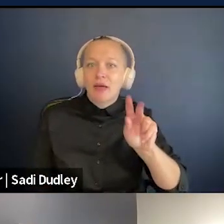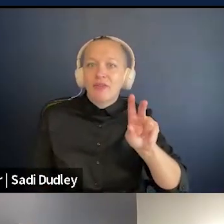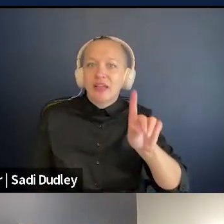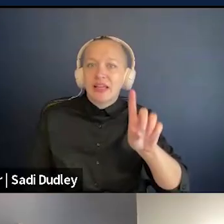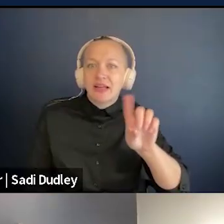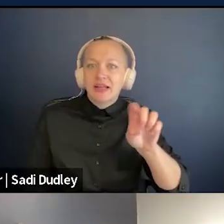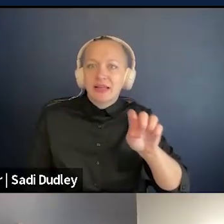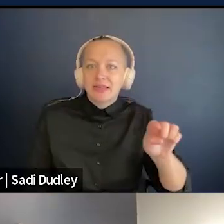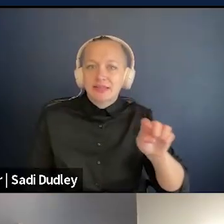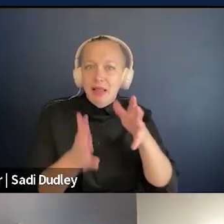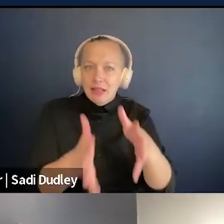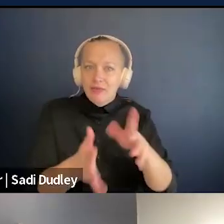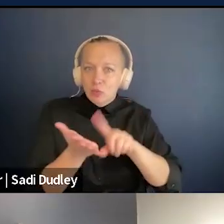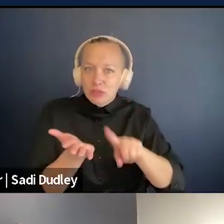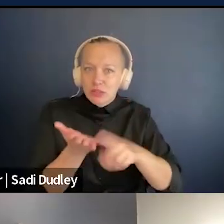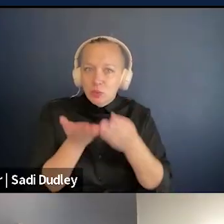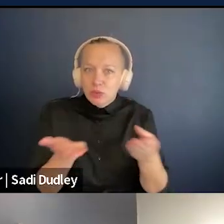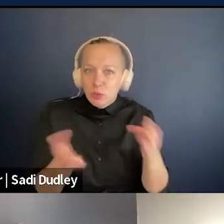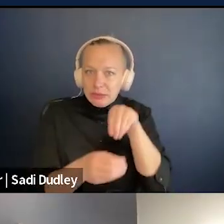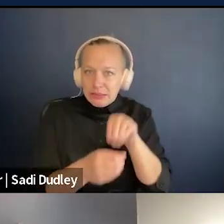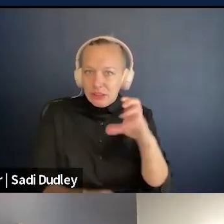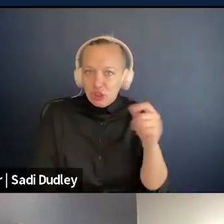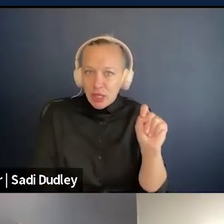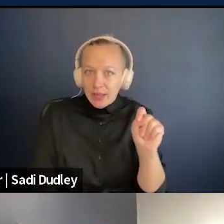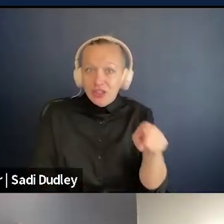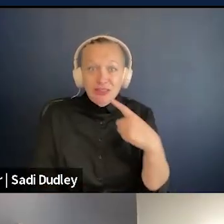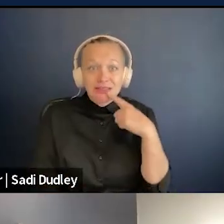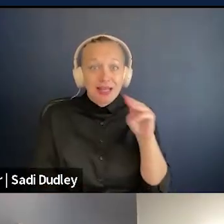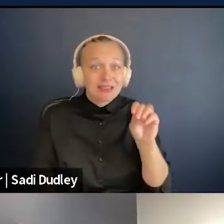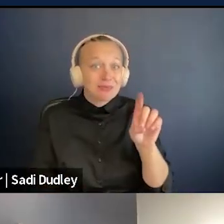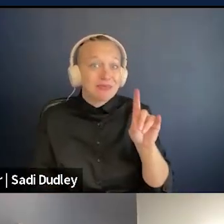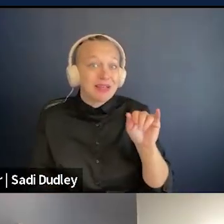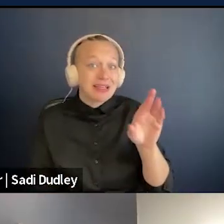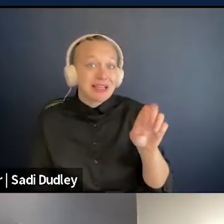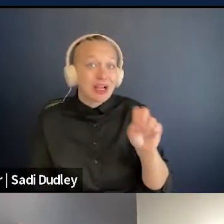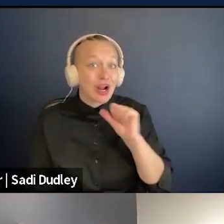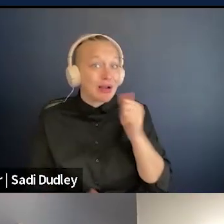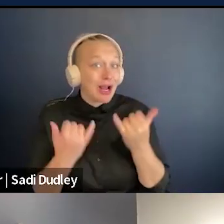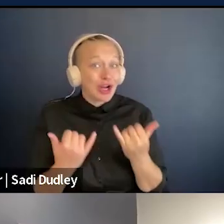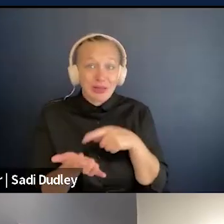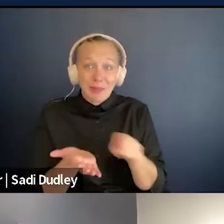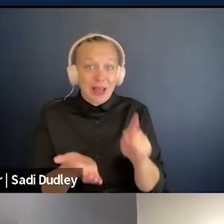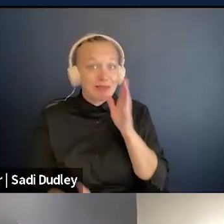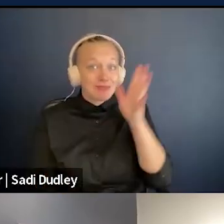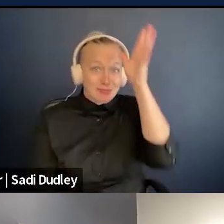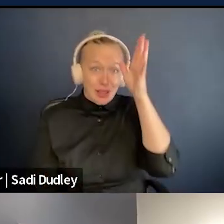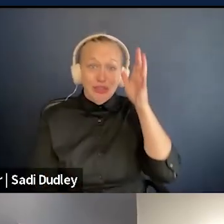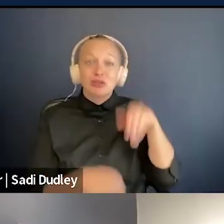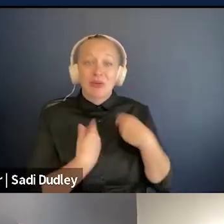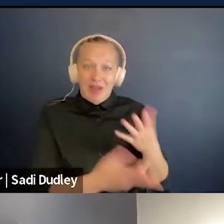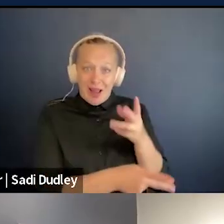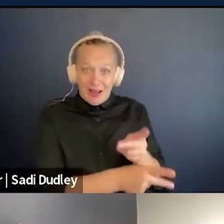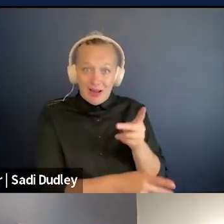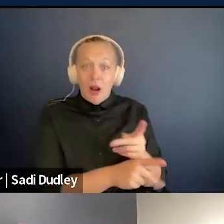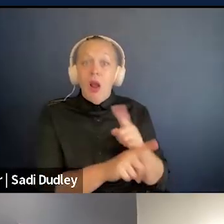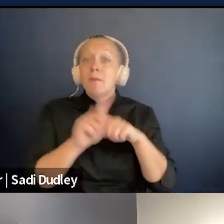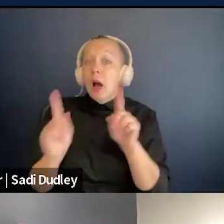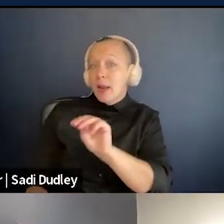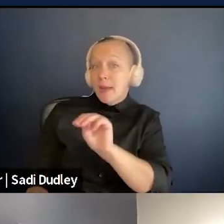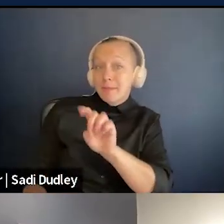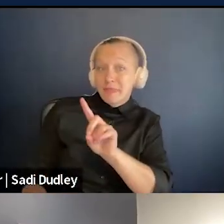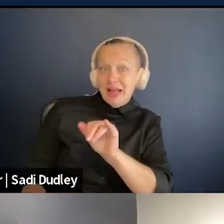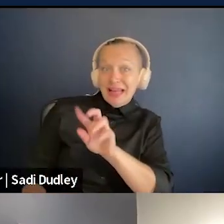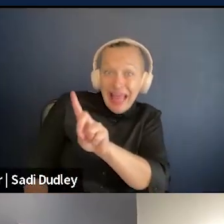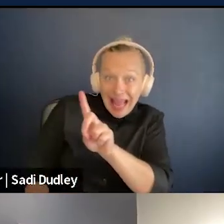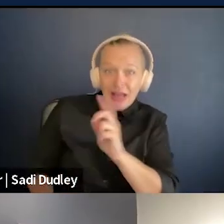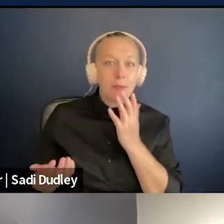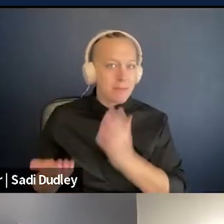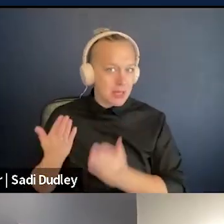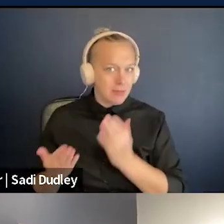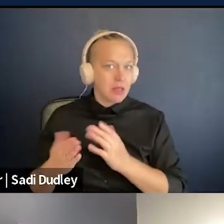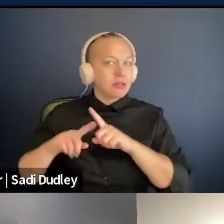She says that Medicare does not currently pay parent caregivers to deliver care, um, but Medicaid may, depending on the state, and put a link to additional resources.